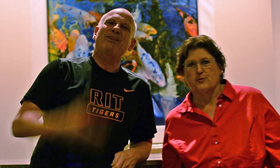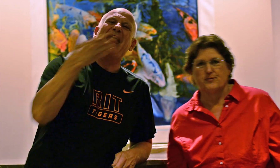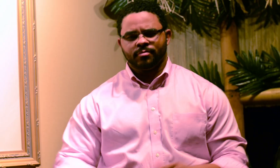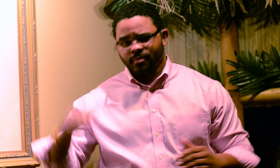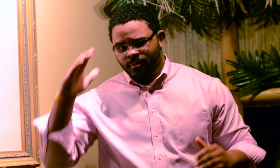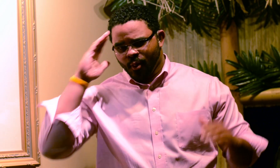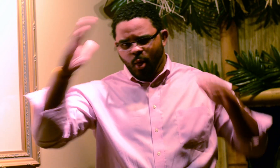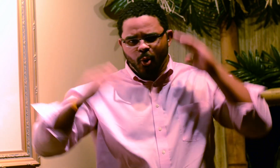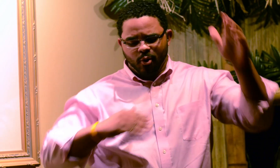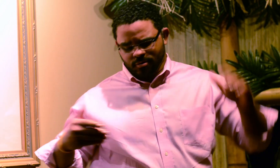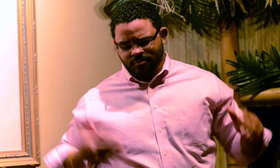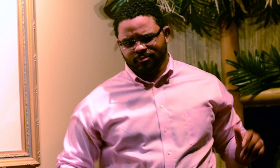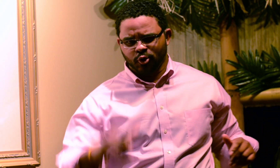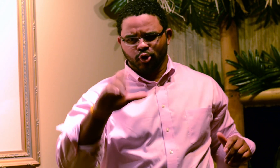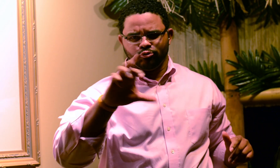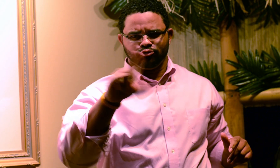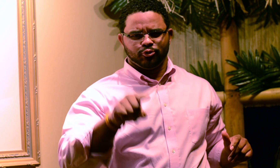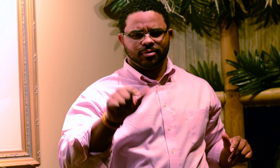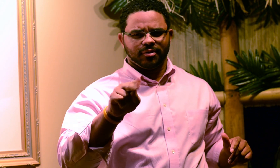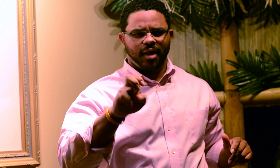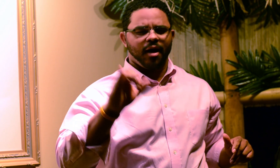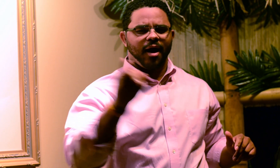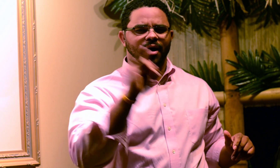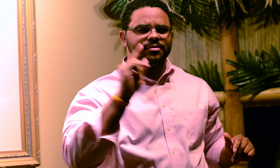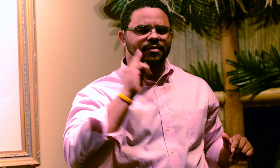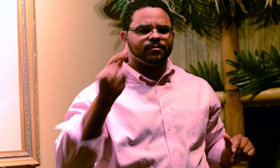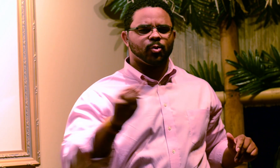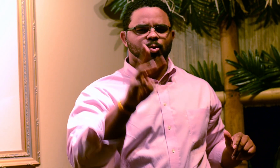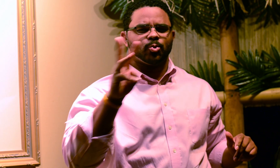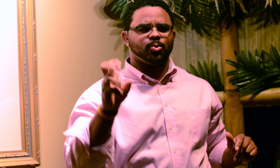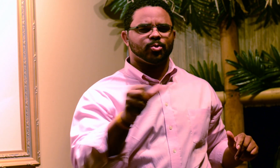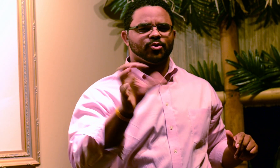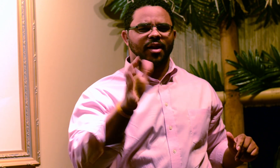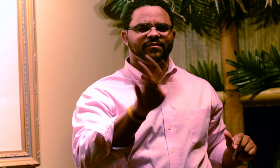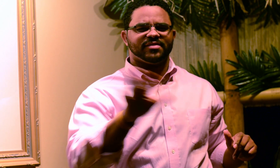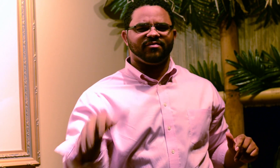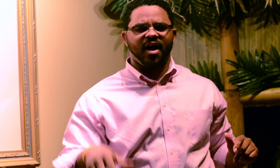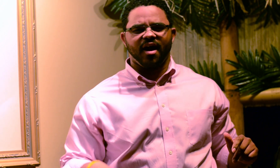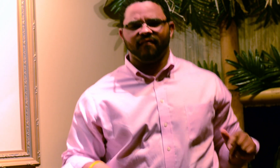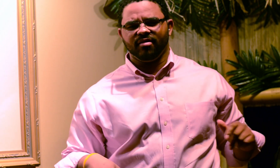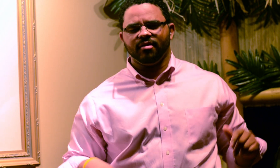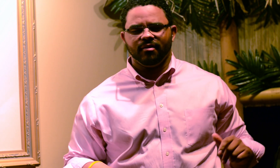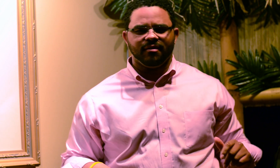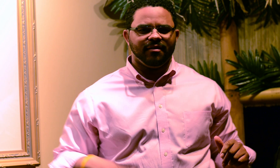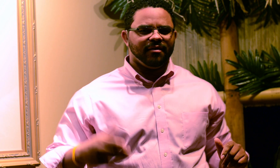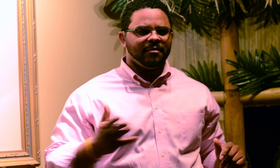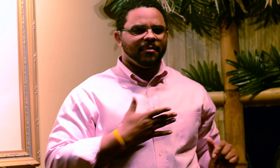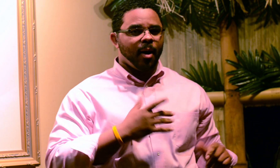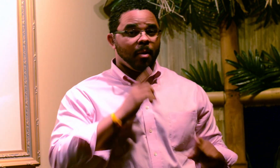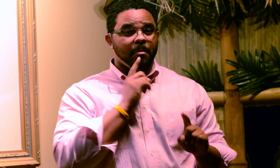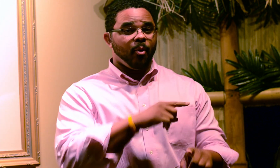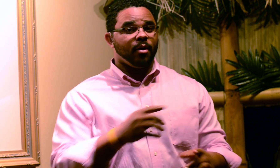[Black male presenting person, in purple button-up] Cruz: Hello I'm Cruz Lane with iDeaf News, Channel 55! Oh yeah! I've got a report